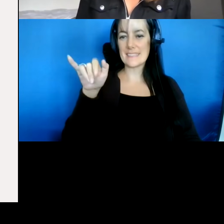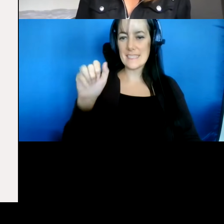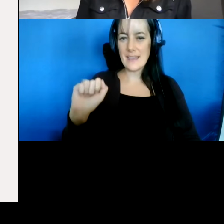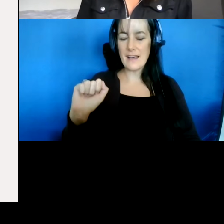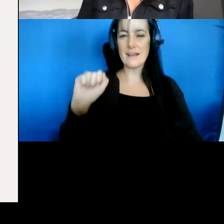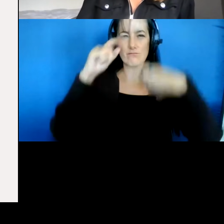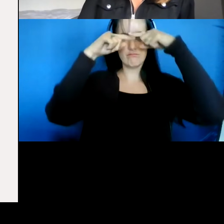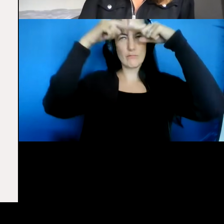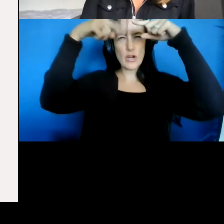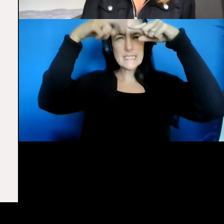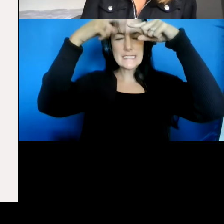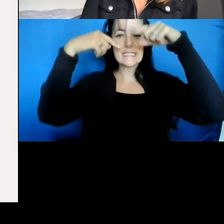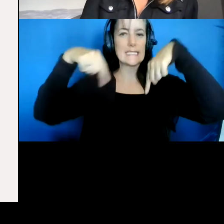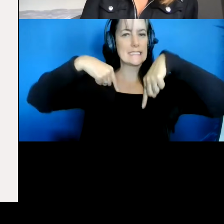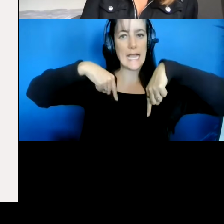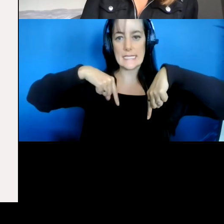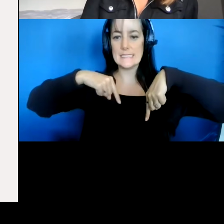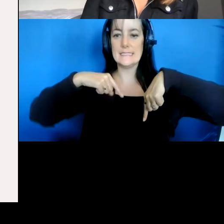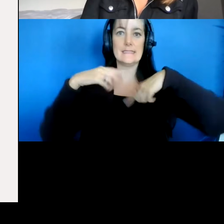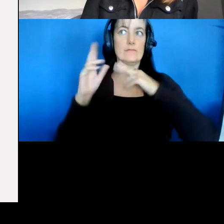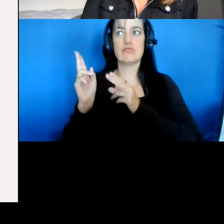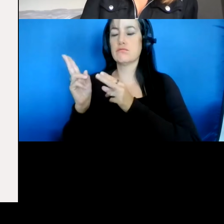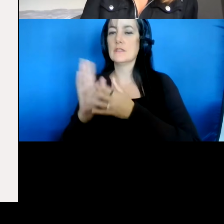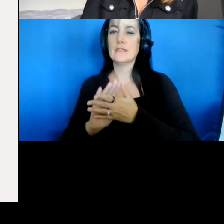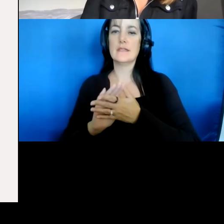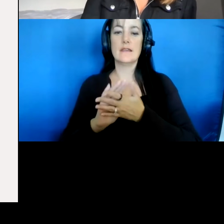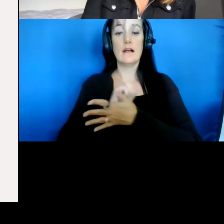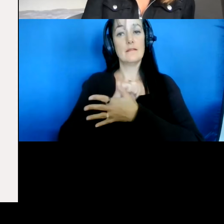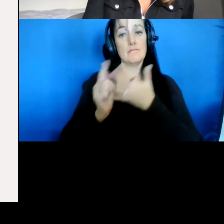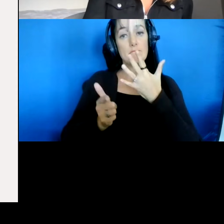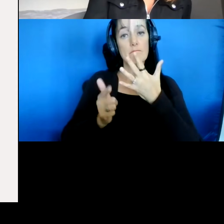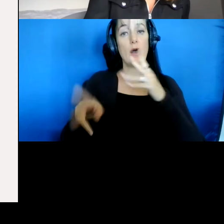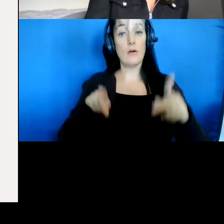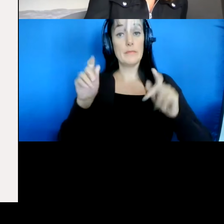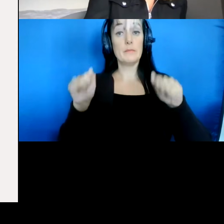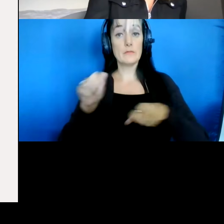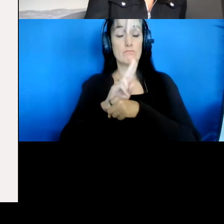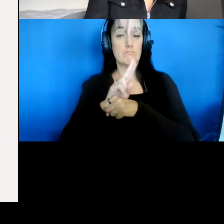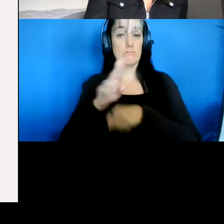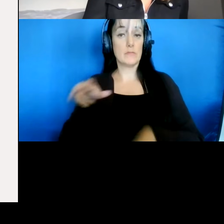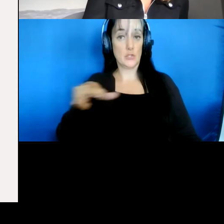being in a rush, all of these people will be using a mouse. So, I would say, with the